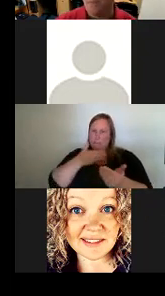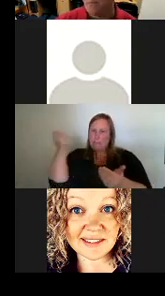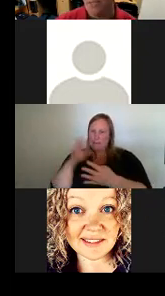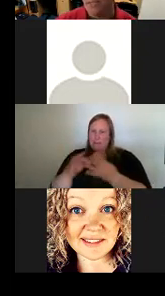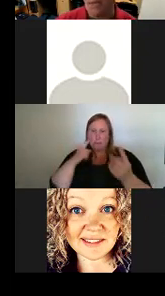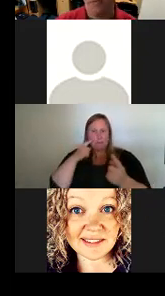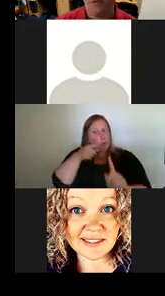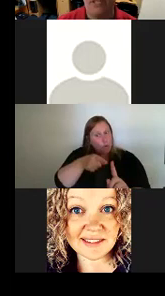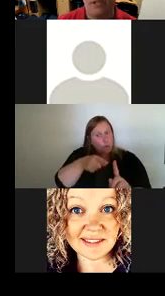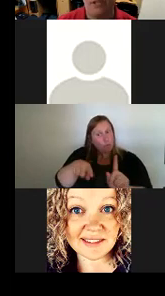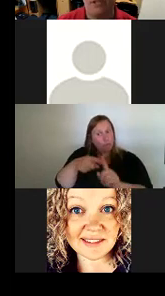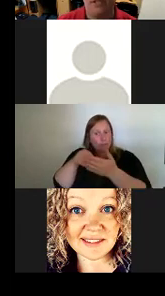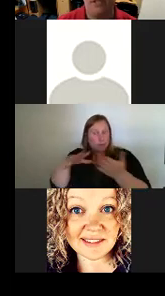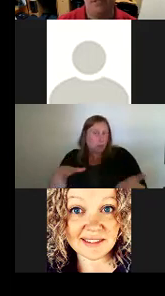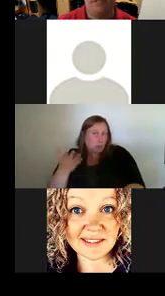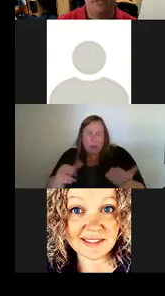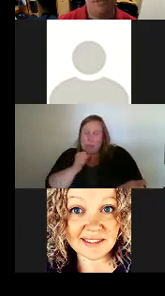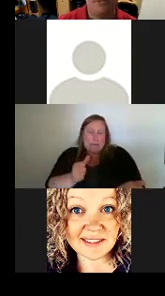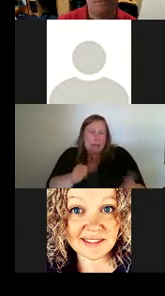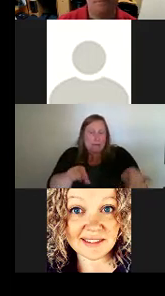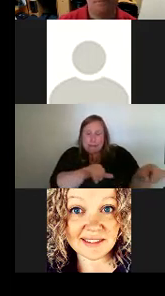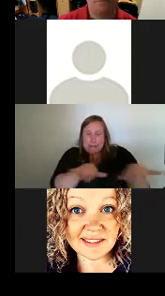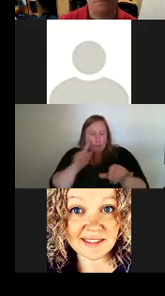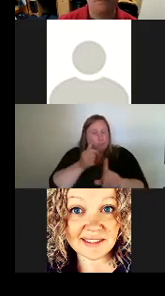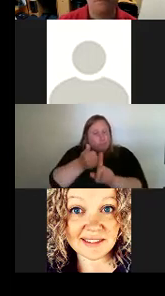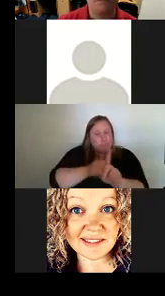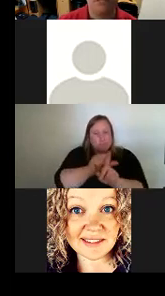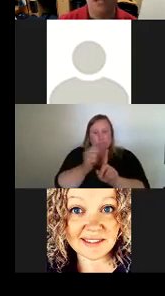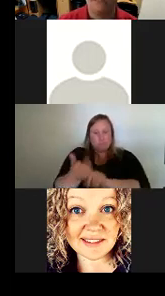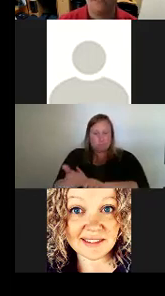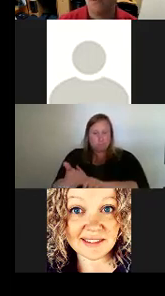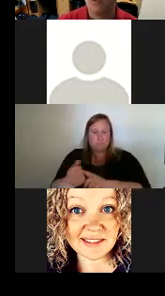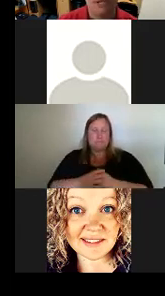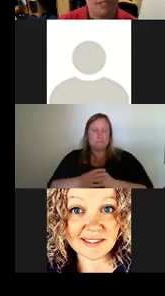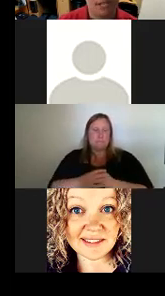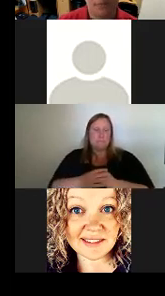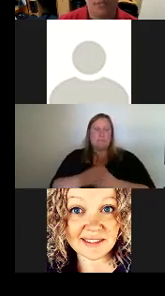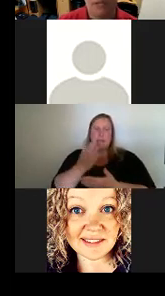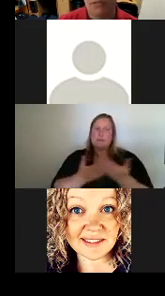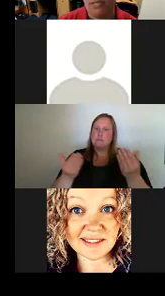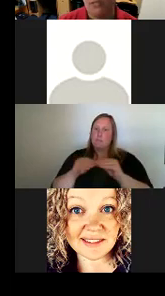IT MAY NOT BE THE SAME FOR EACH SITUATION. SOME ARE MORE ACCESSIBLE THAN OTHERS.